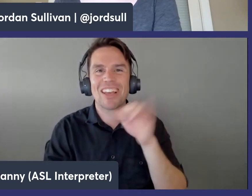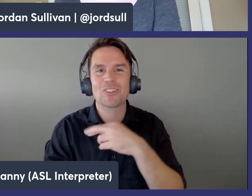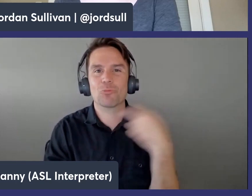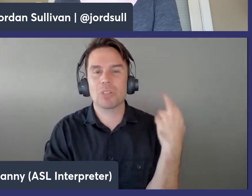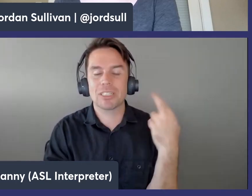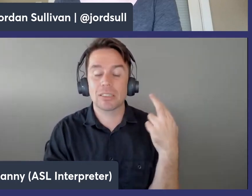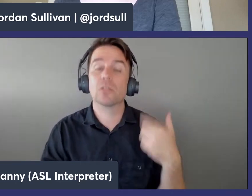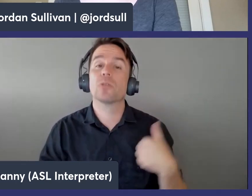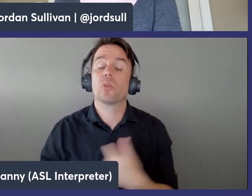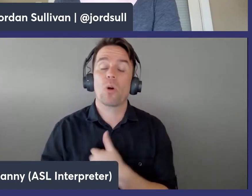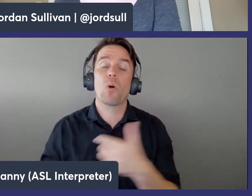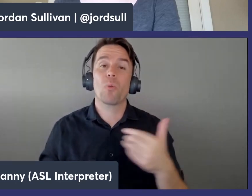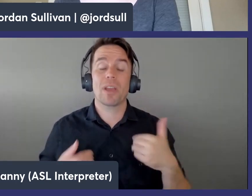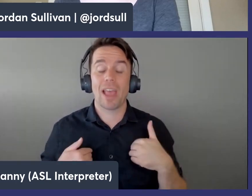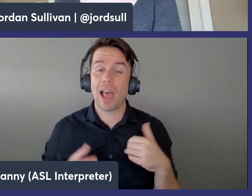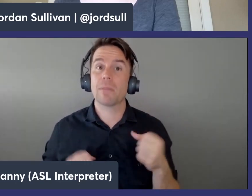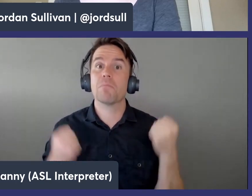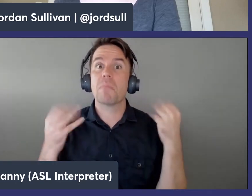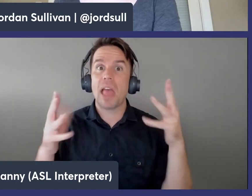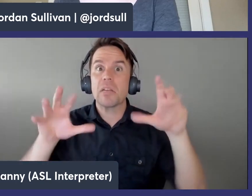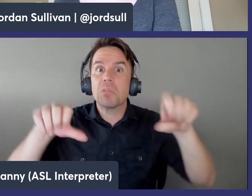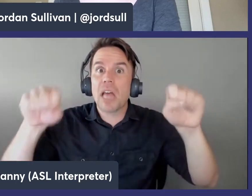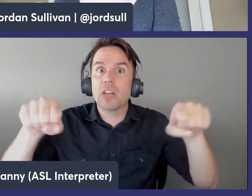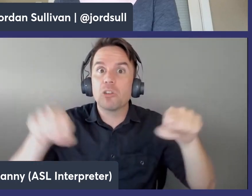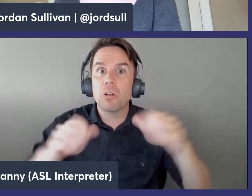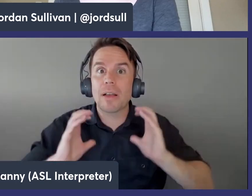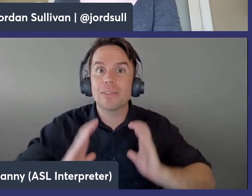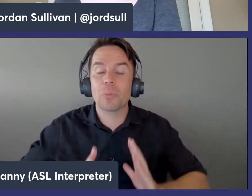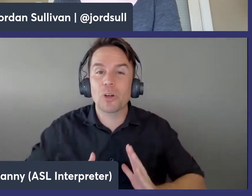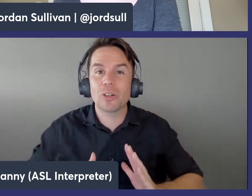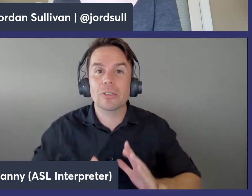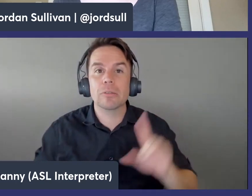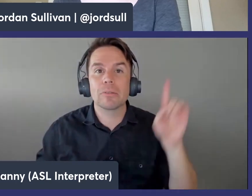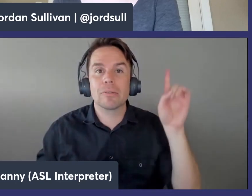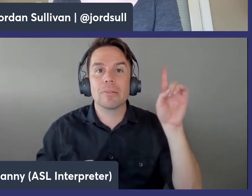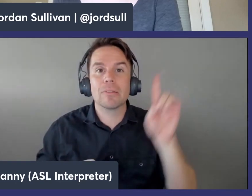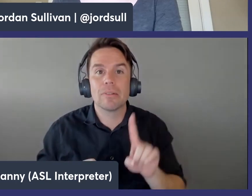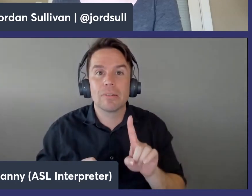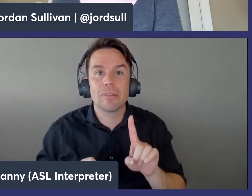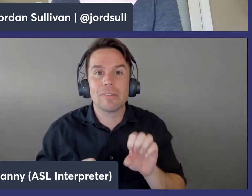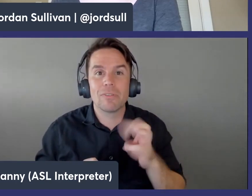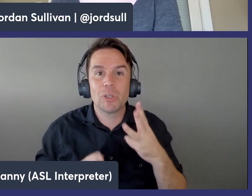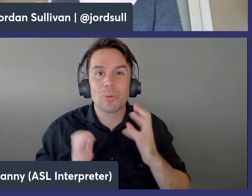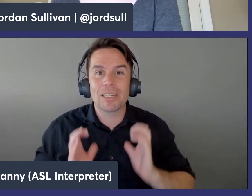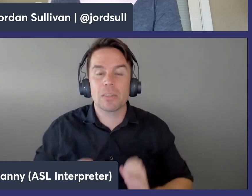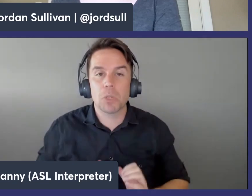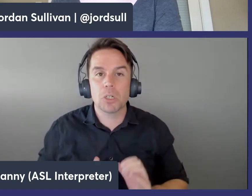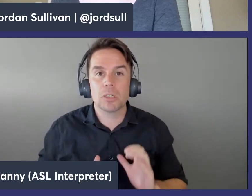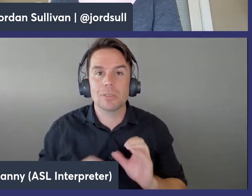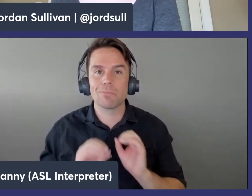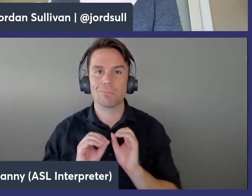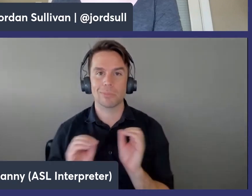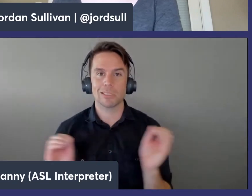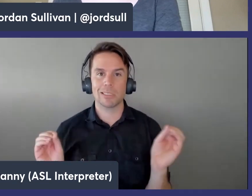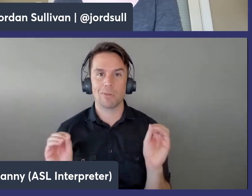to actually zero customers within the course of three weeks. So, that was sad for me. (laugh)